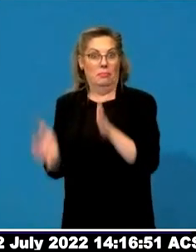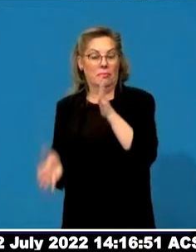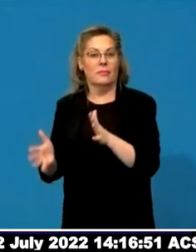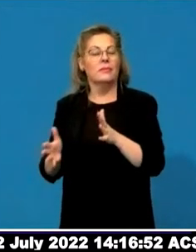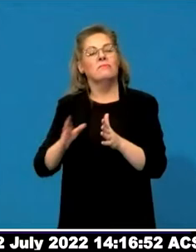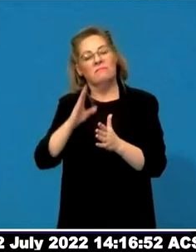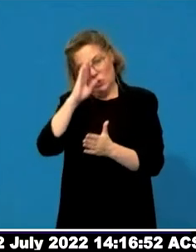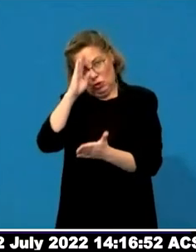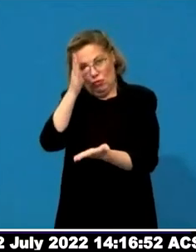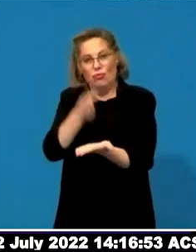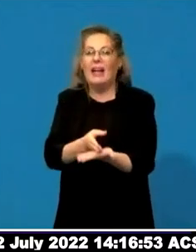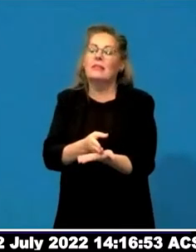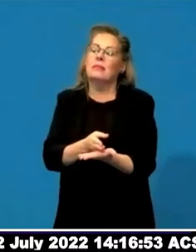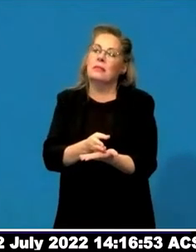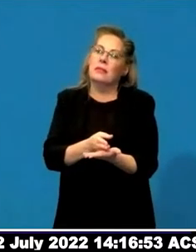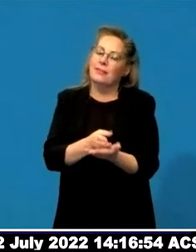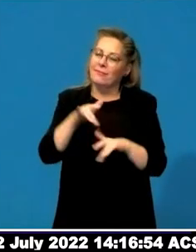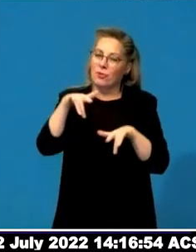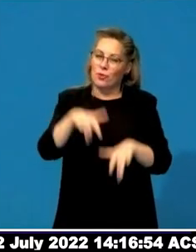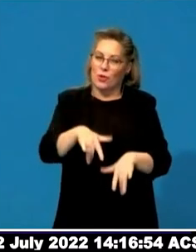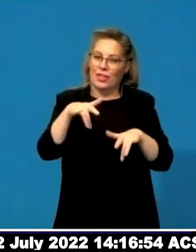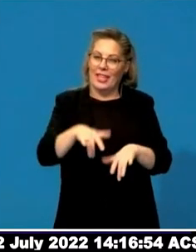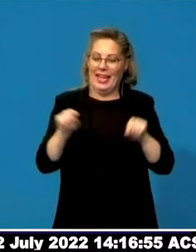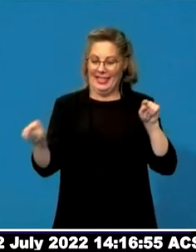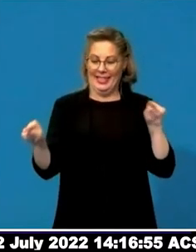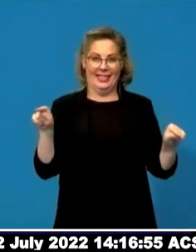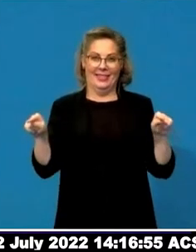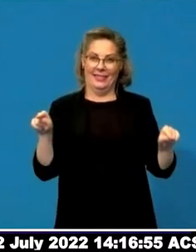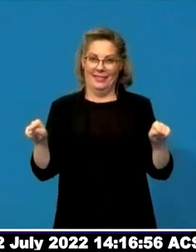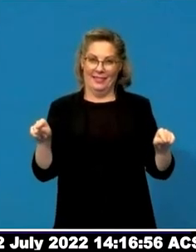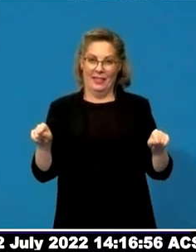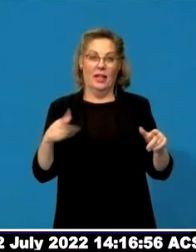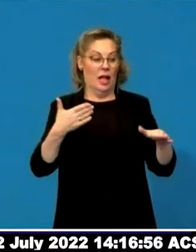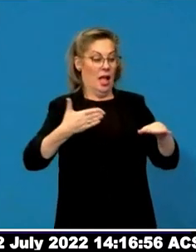Even working - through the health services has been really positive,